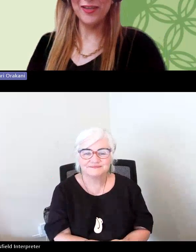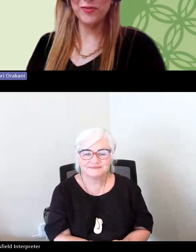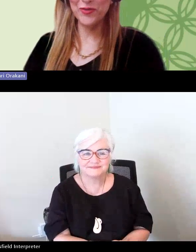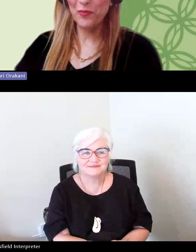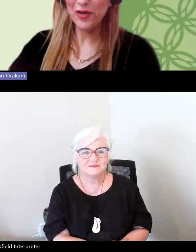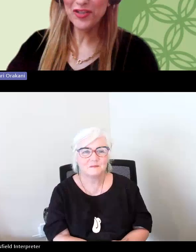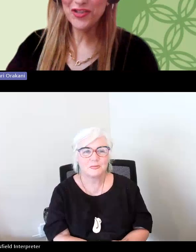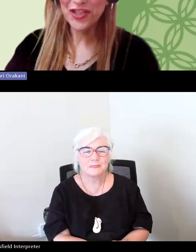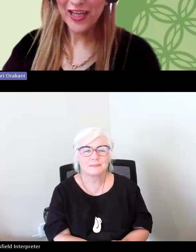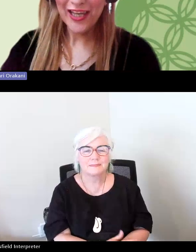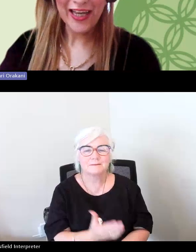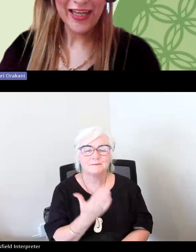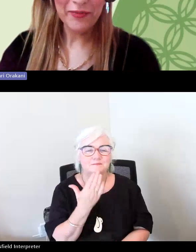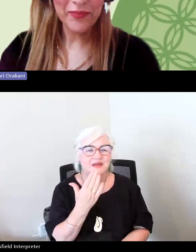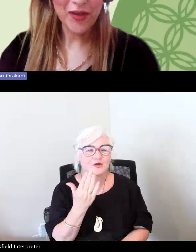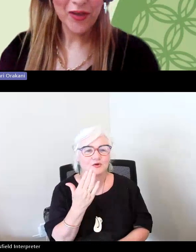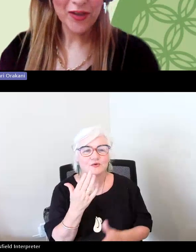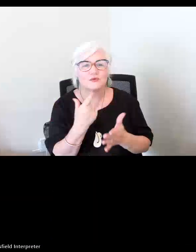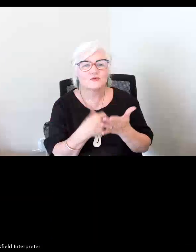Thank you so much. I think we